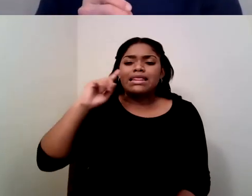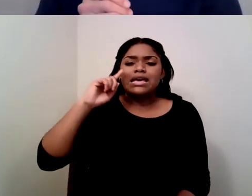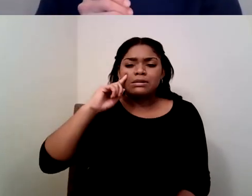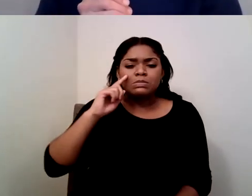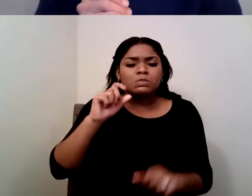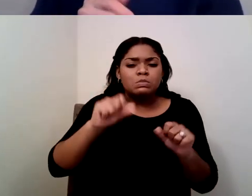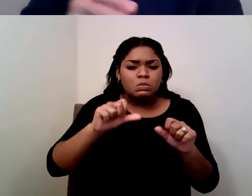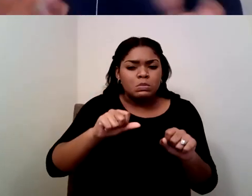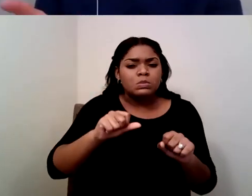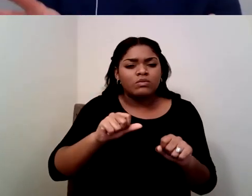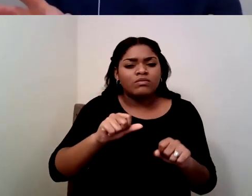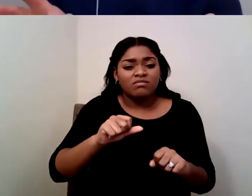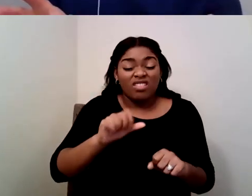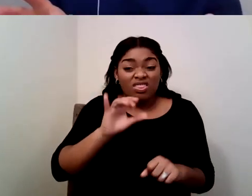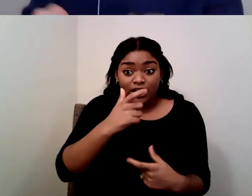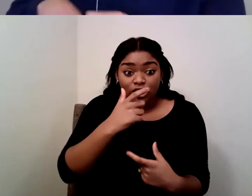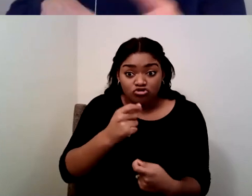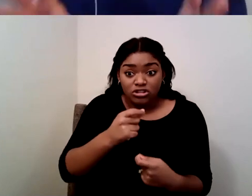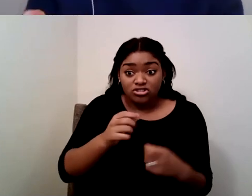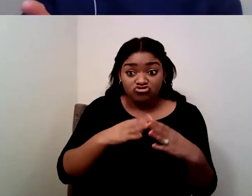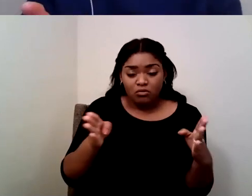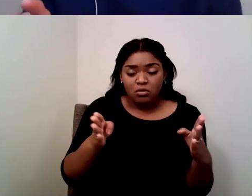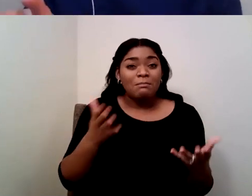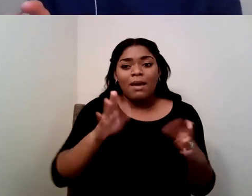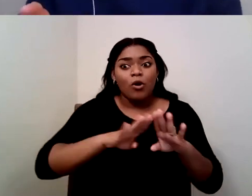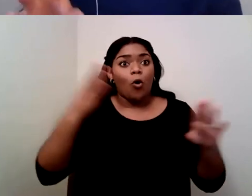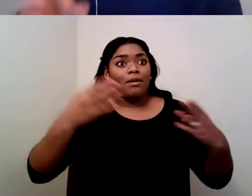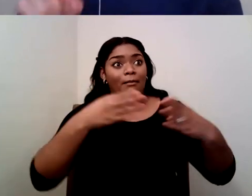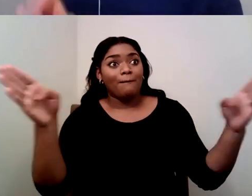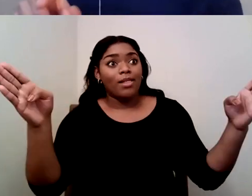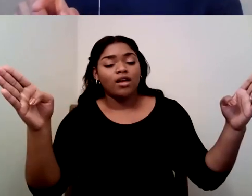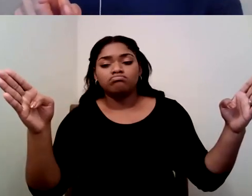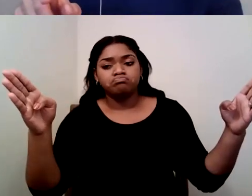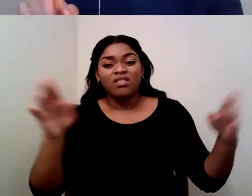that with that interest -- they might not be open to the public -- but with that interest